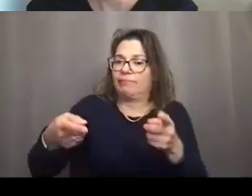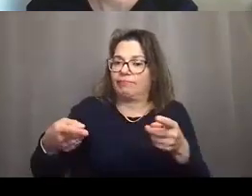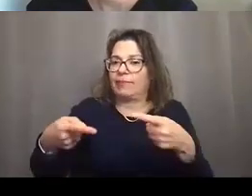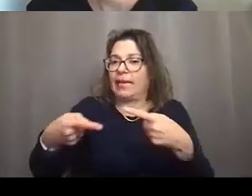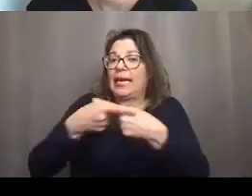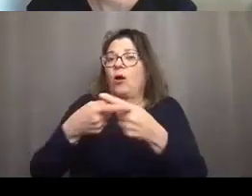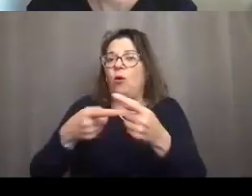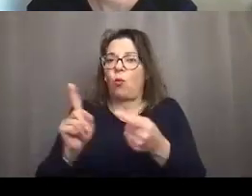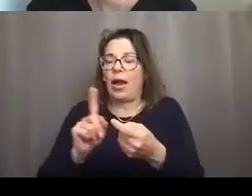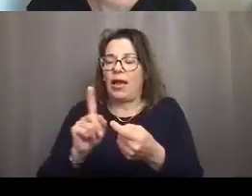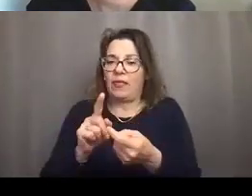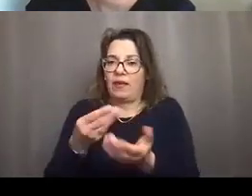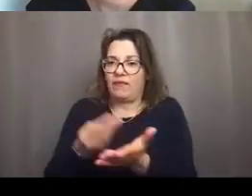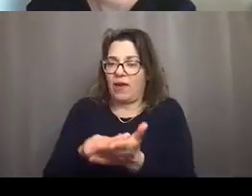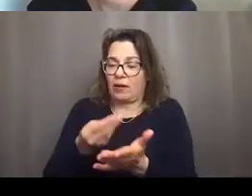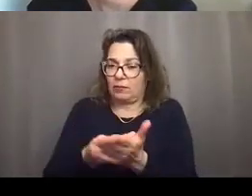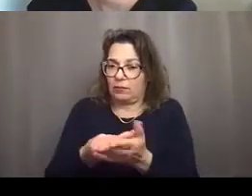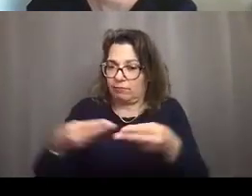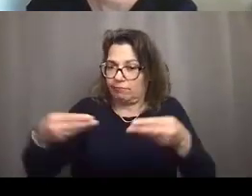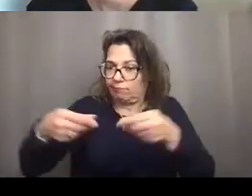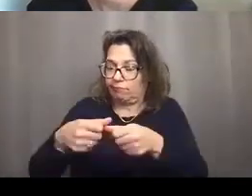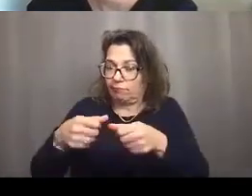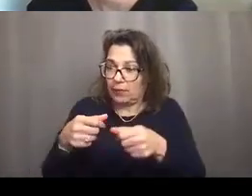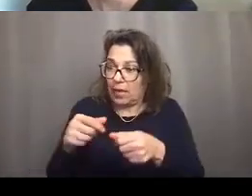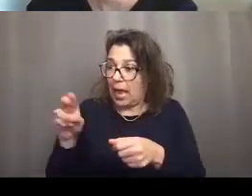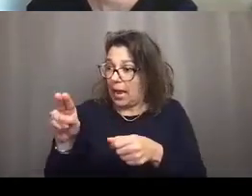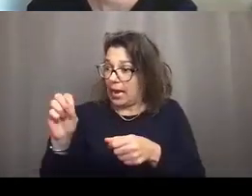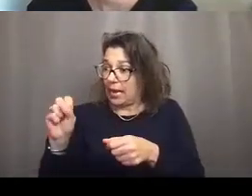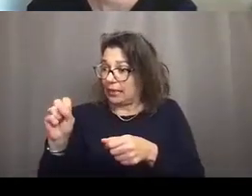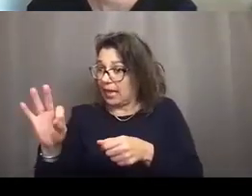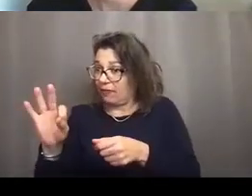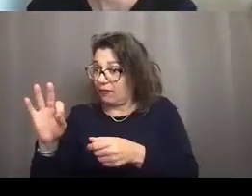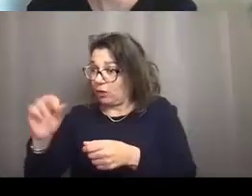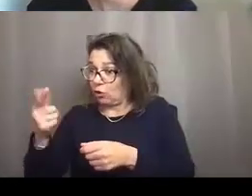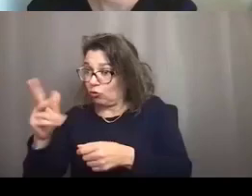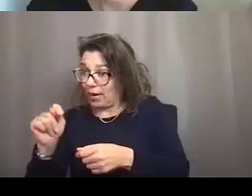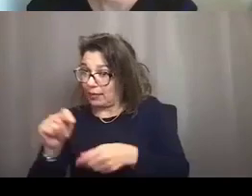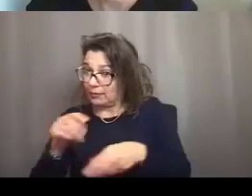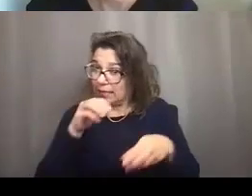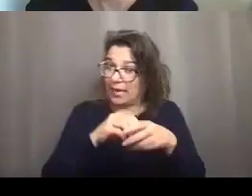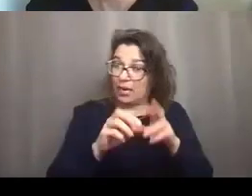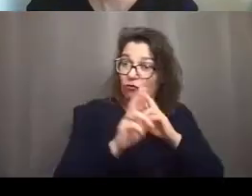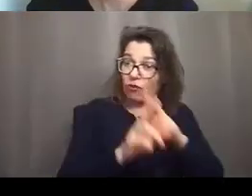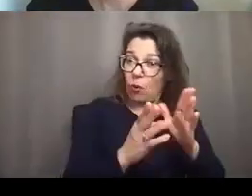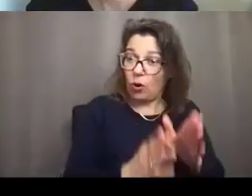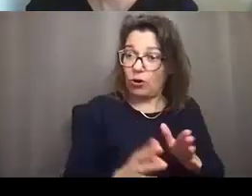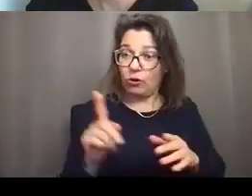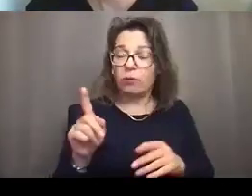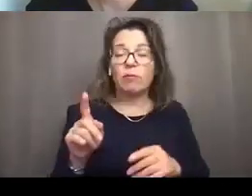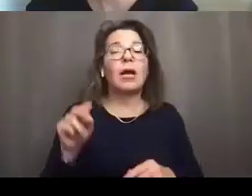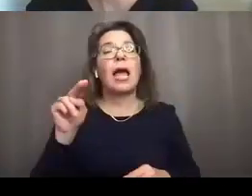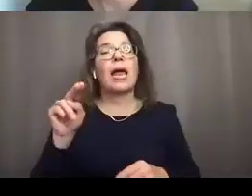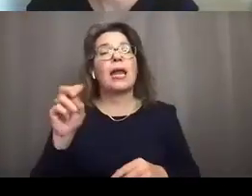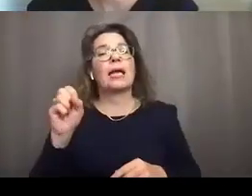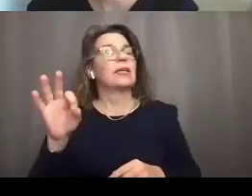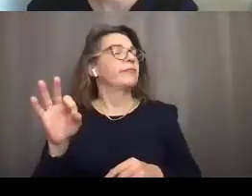people were wondering if they can find NSF grants in RePORTER? Cindy Danielson: NSF grants are not in RePORTER.